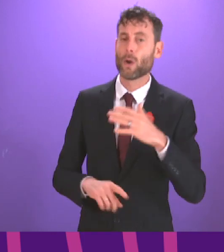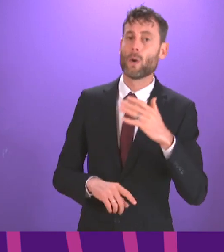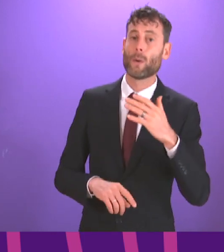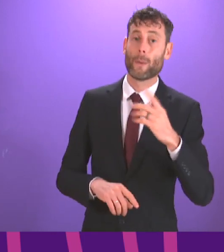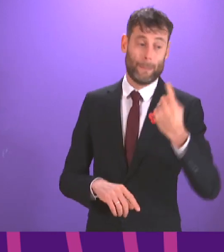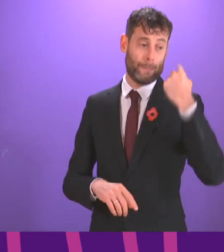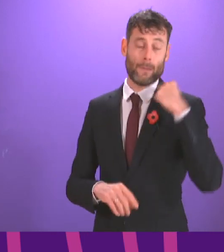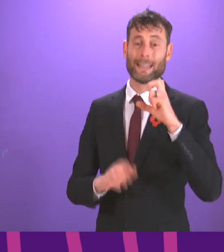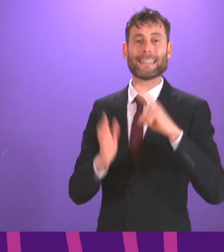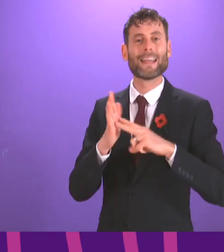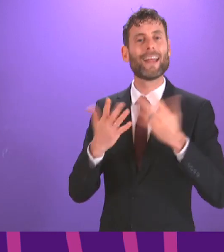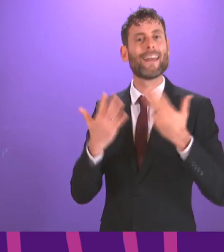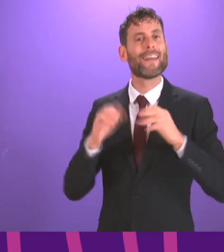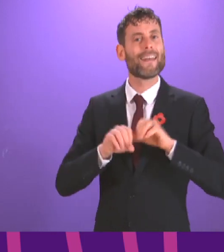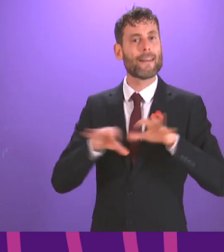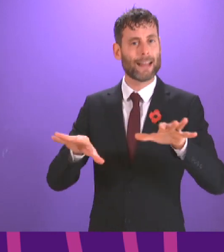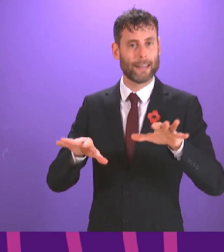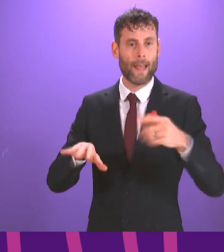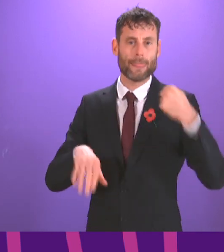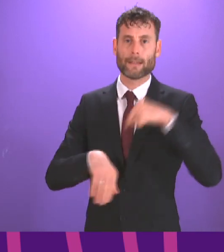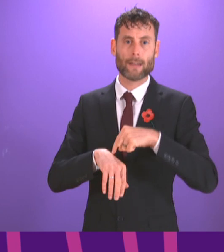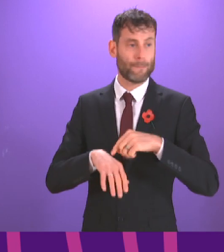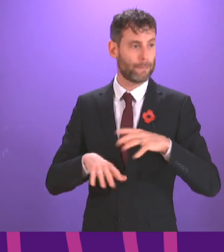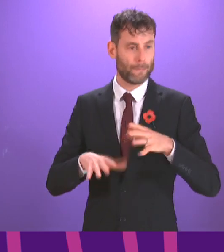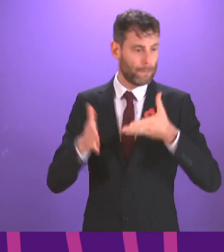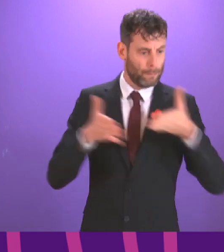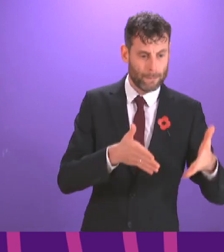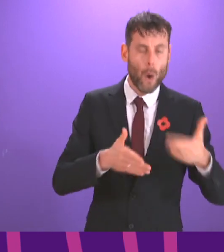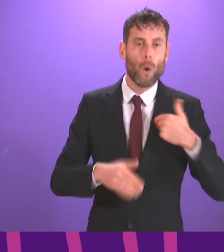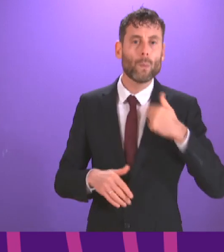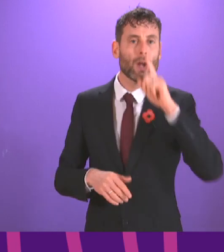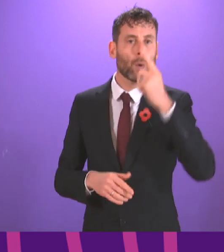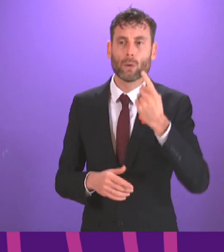able to do the awareness raising and supportive work that would have made possible a shift